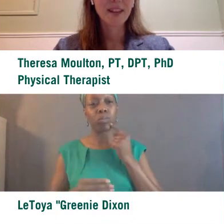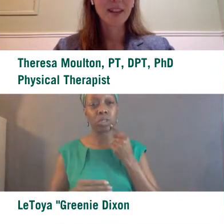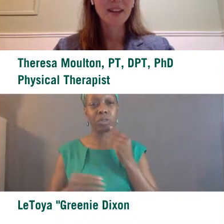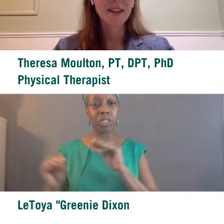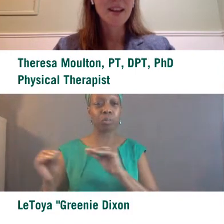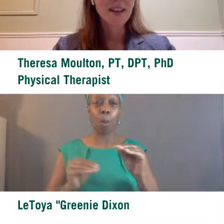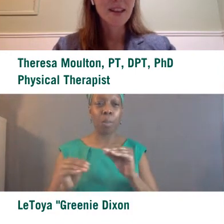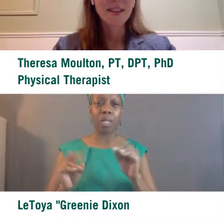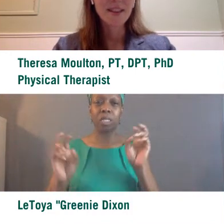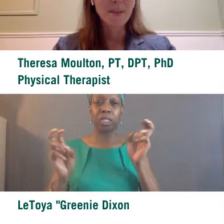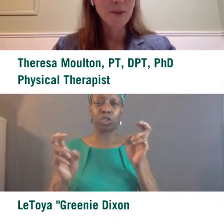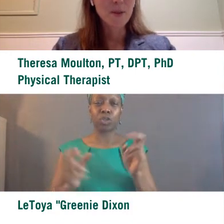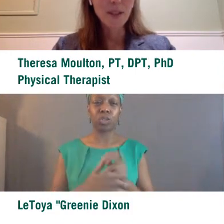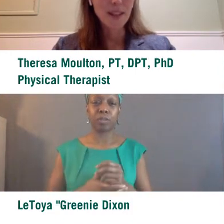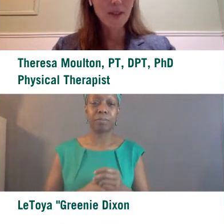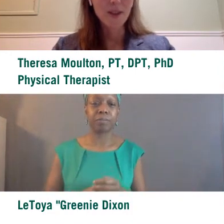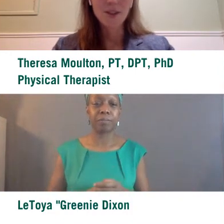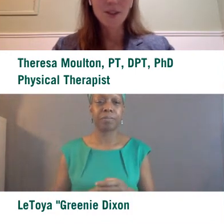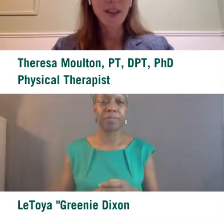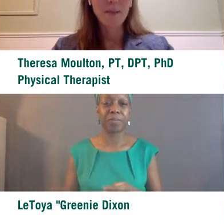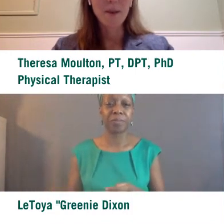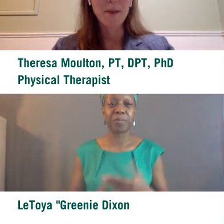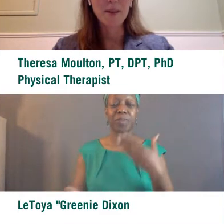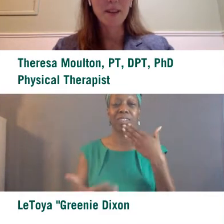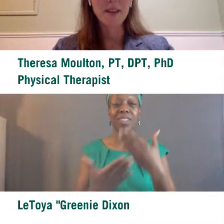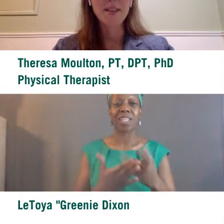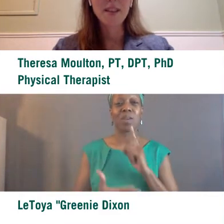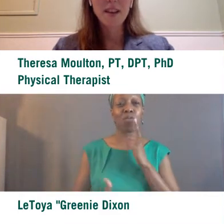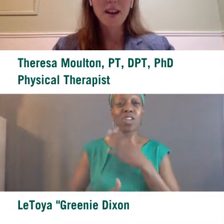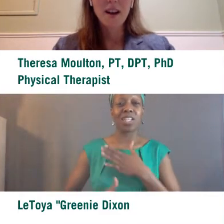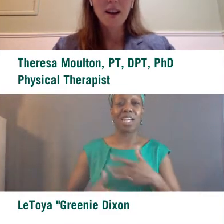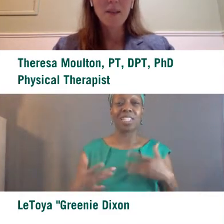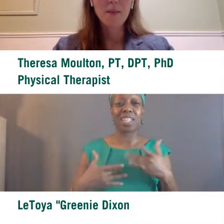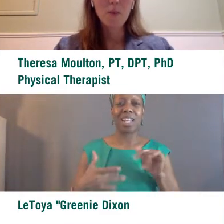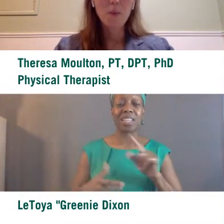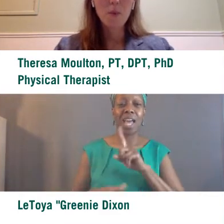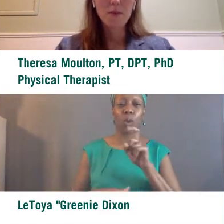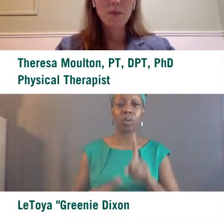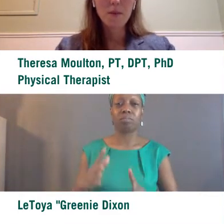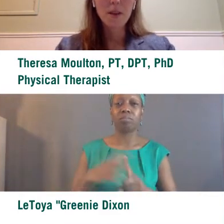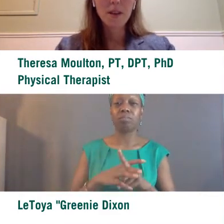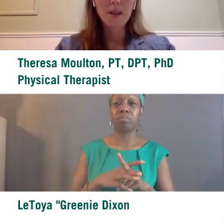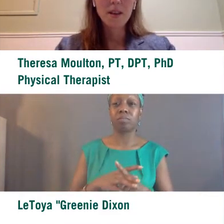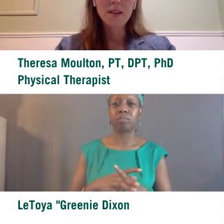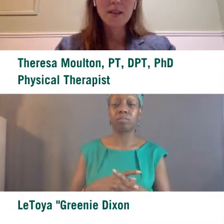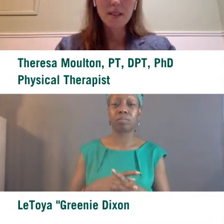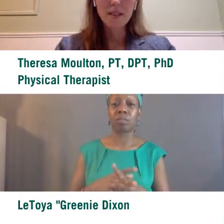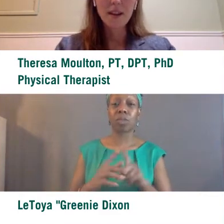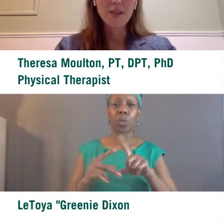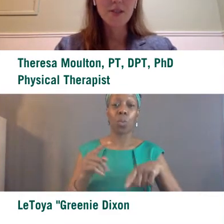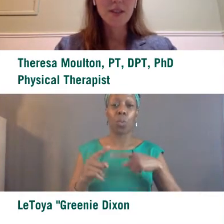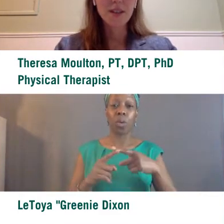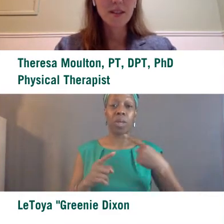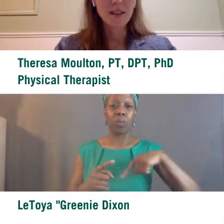Yeah, thanks, I'm so glad that question came up because when we consider exercises,